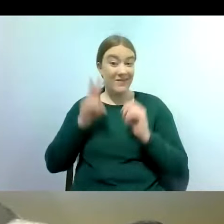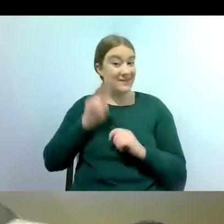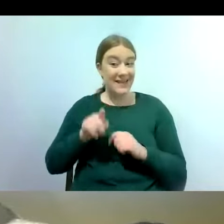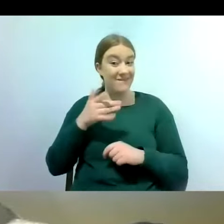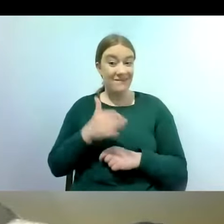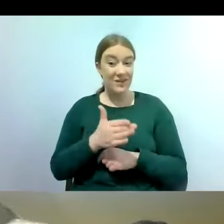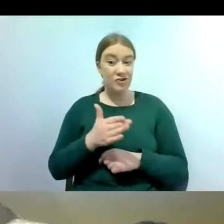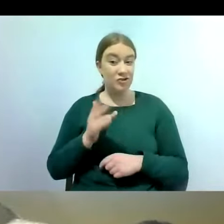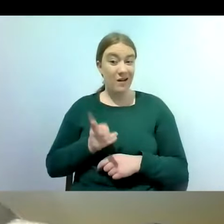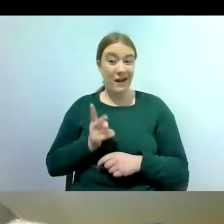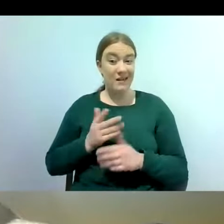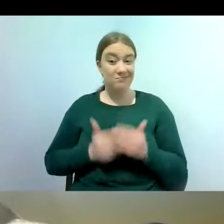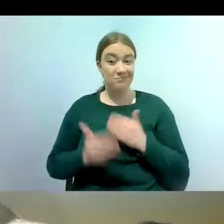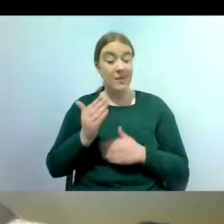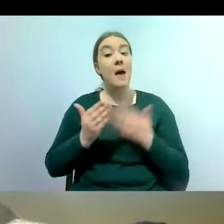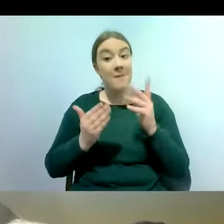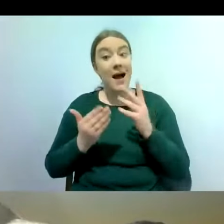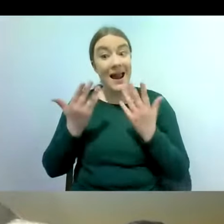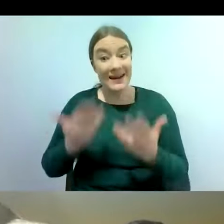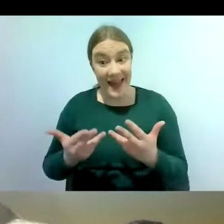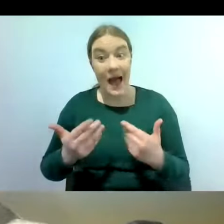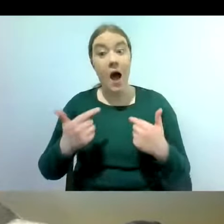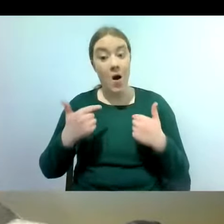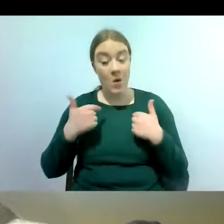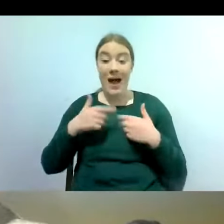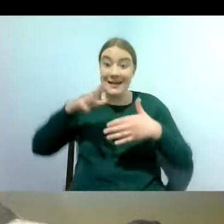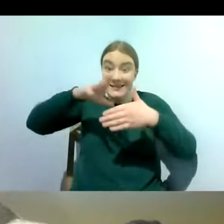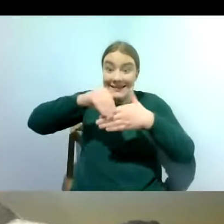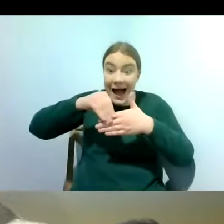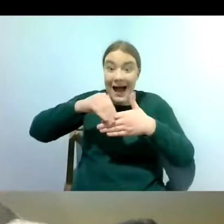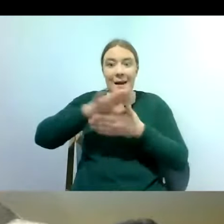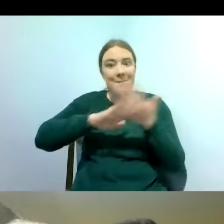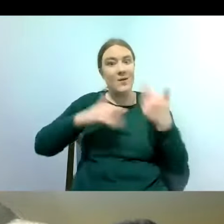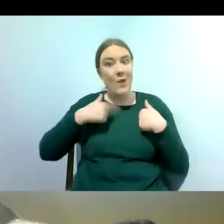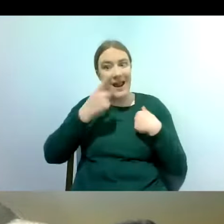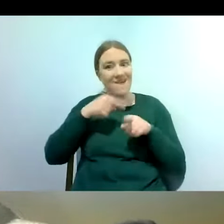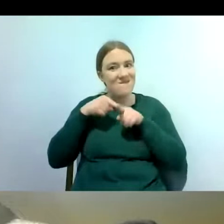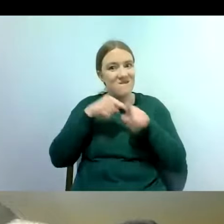but of course now that we've got a tag inside it it enables us to track the movements and we just